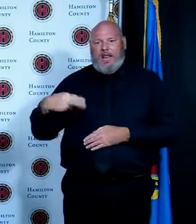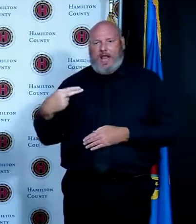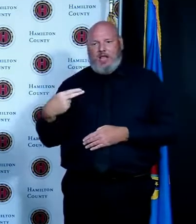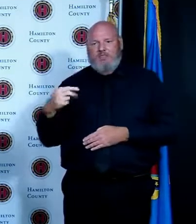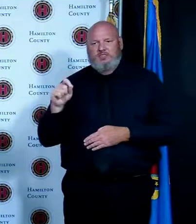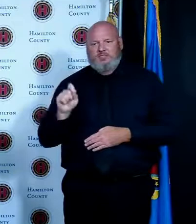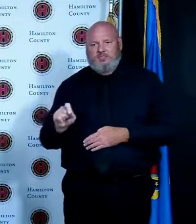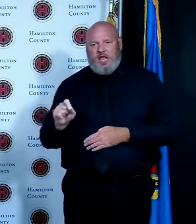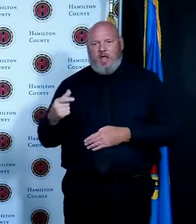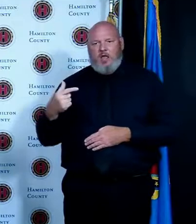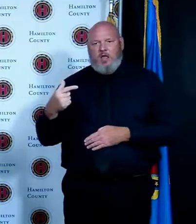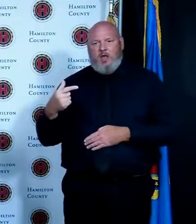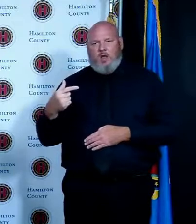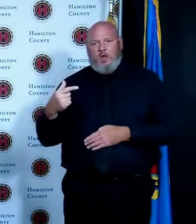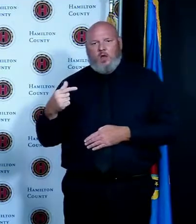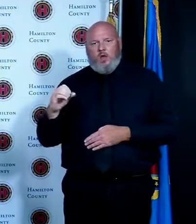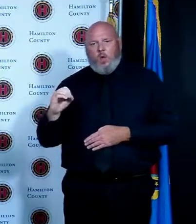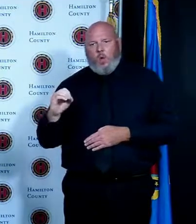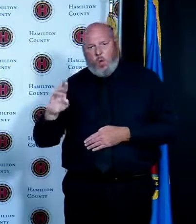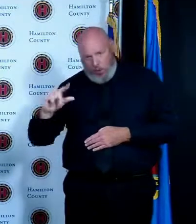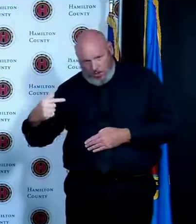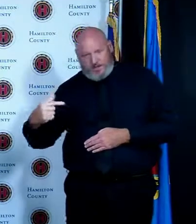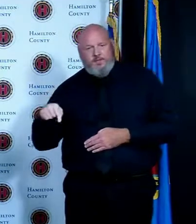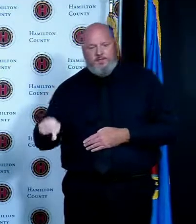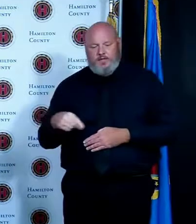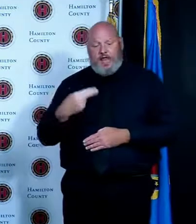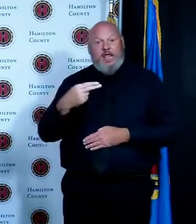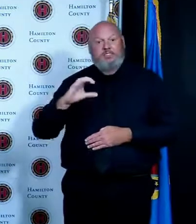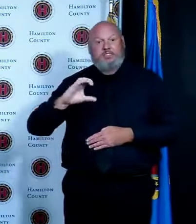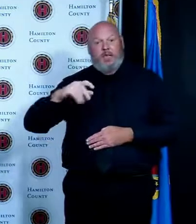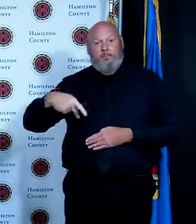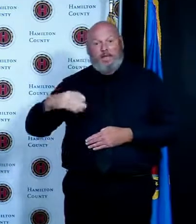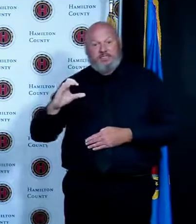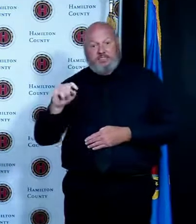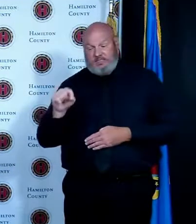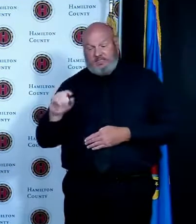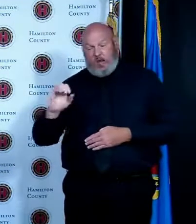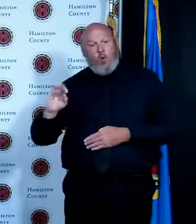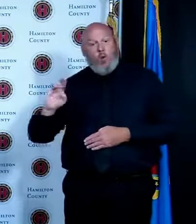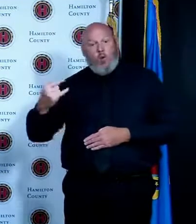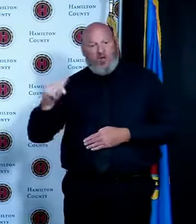continue to keep this as the the best resource here in Hamilton County